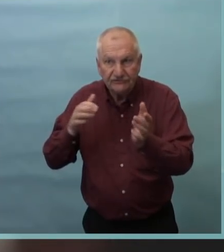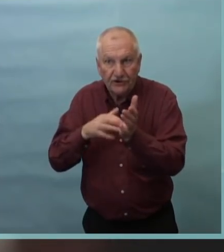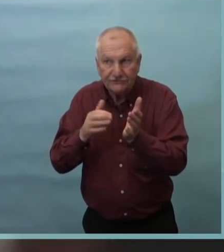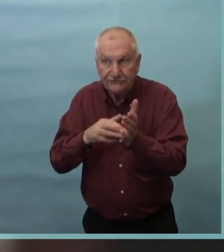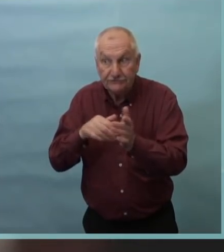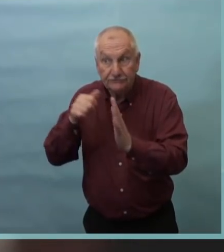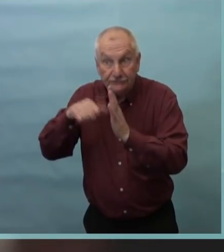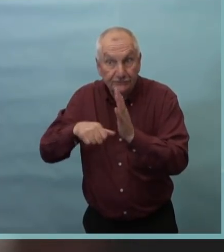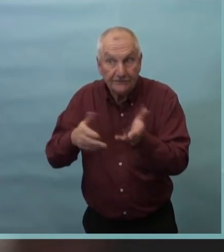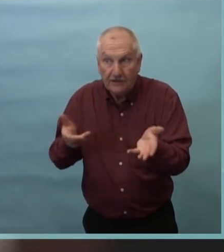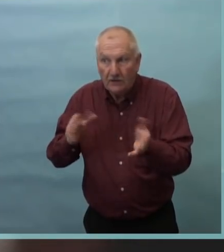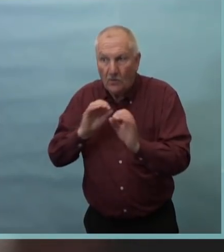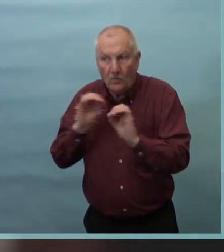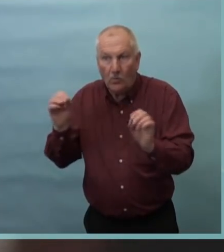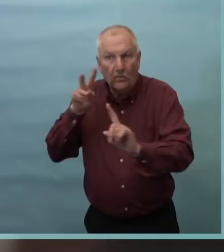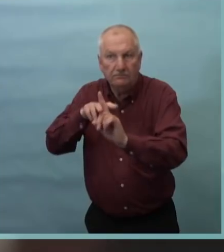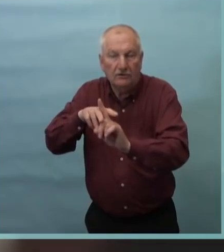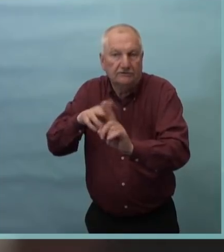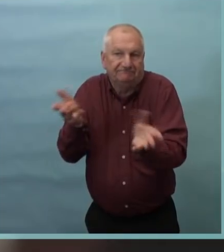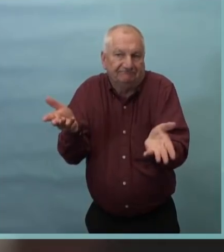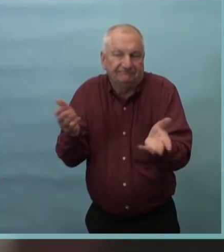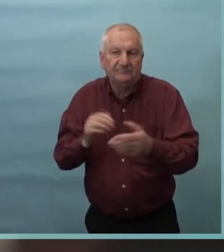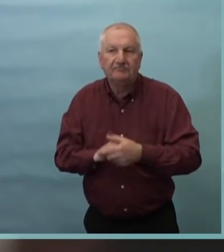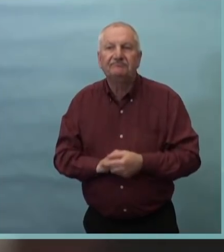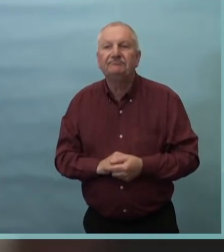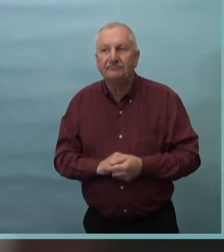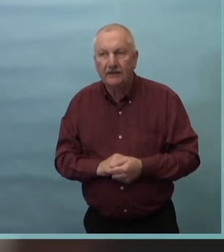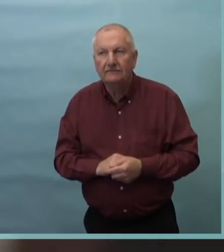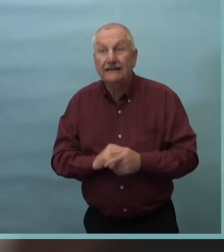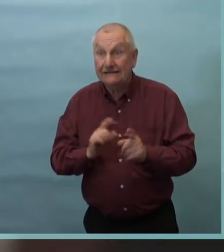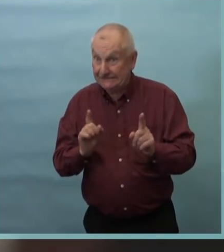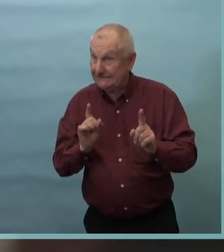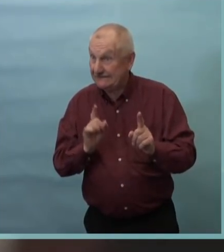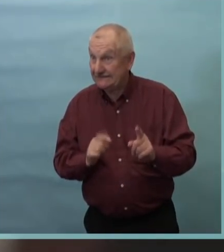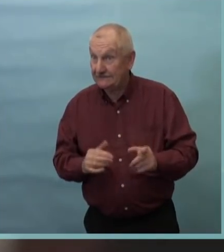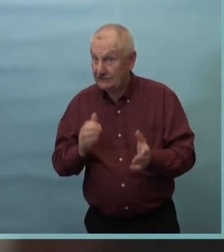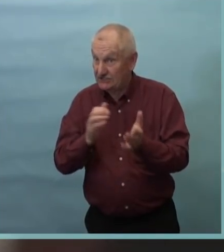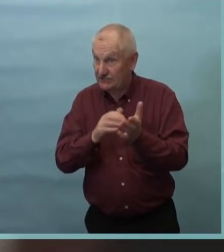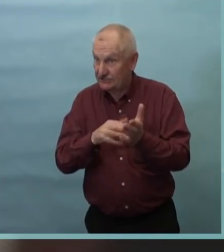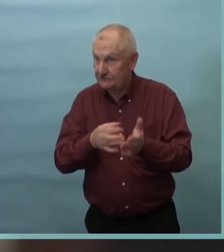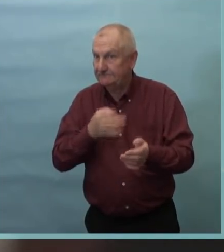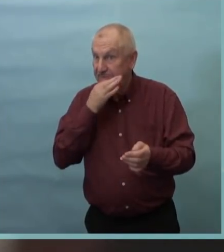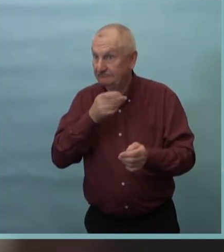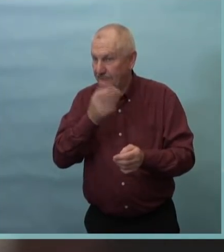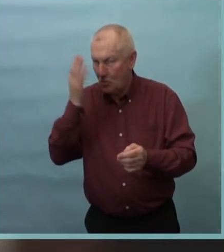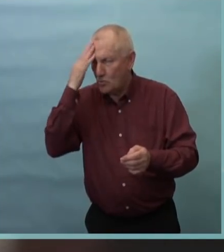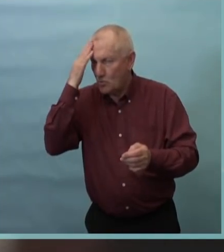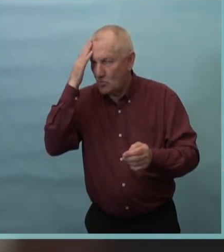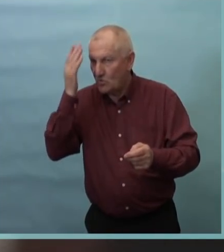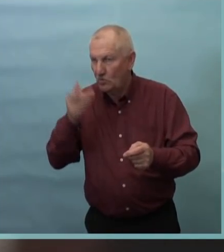who's waiting and it's up to them to assess and book as as there is capacity